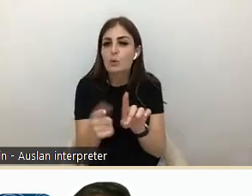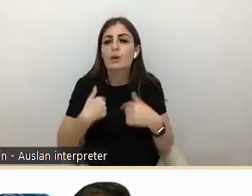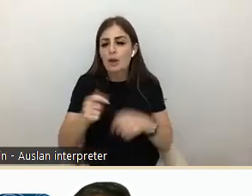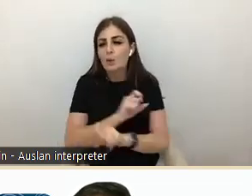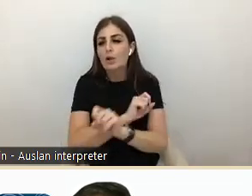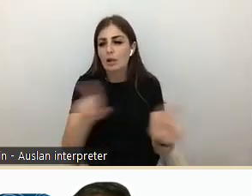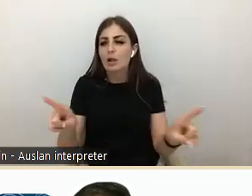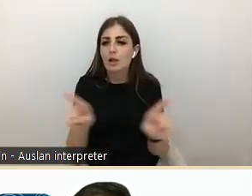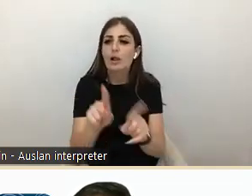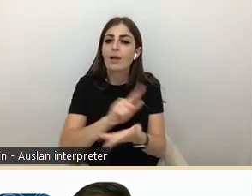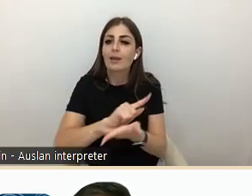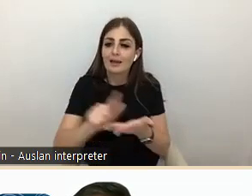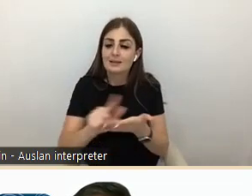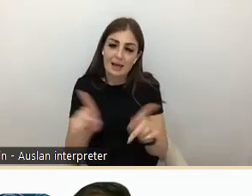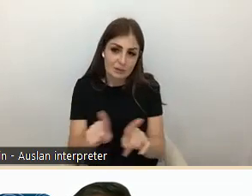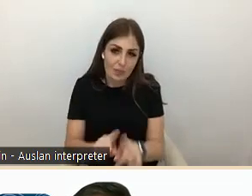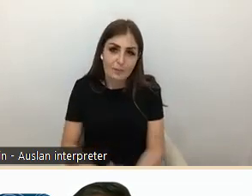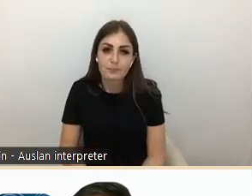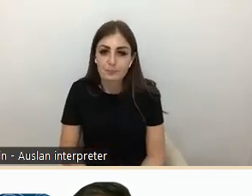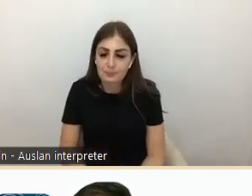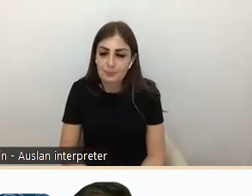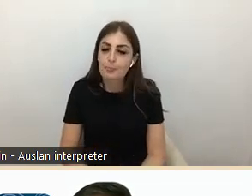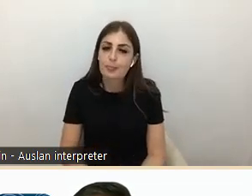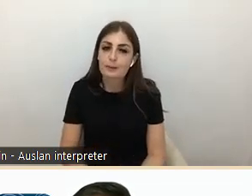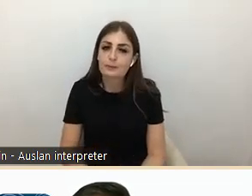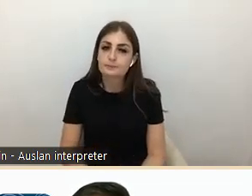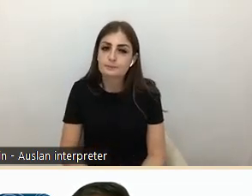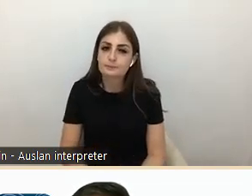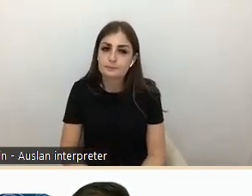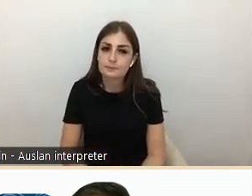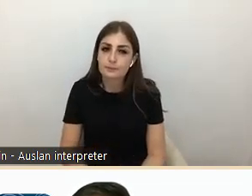part of the presentation when it goes out to everyone later on.